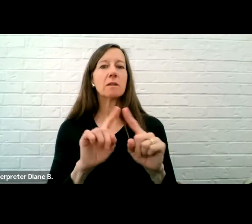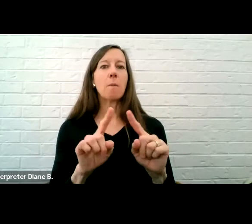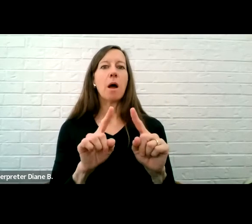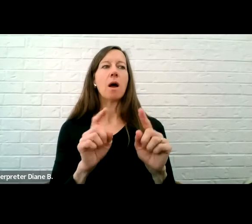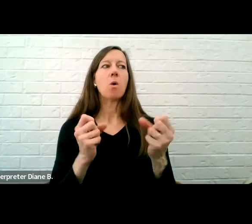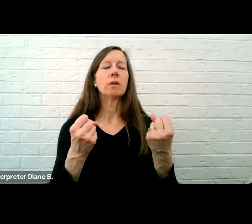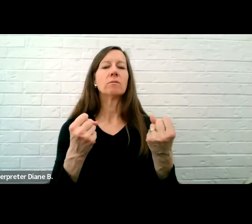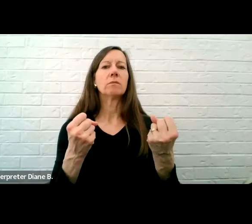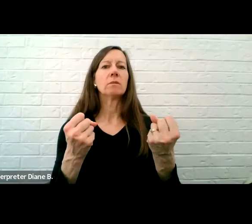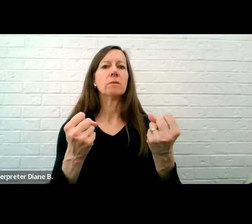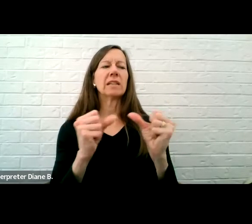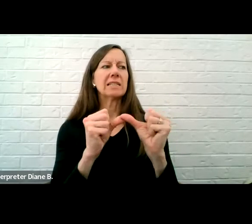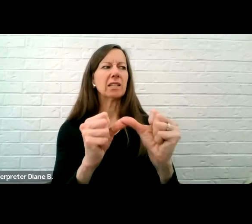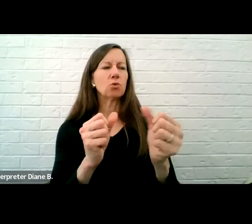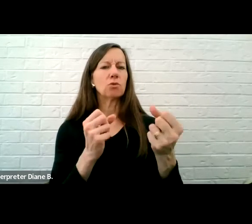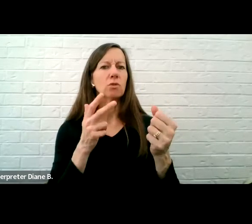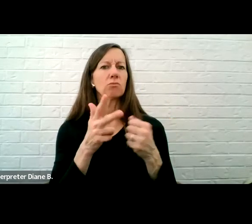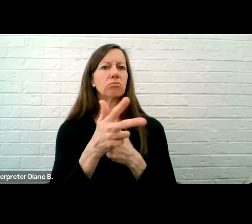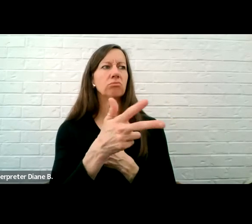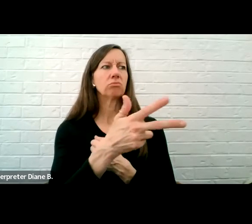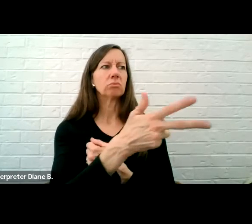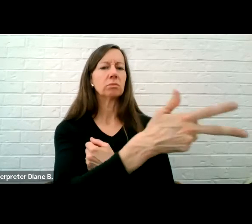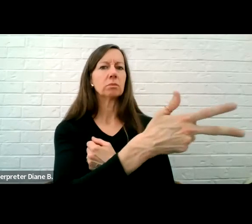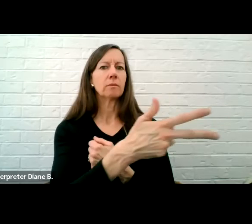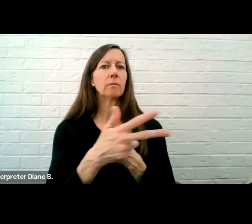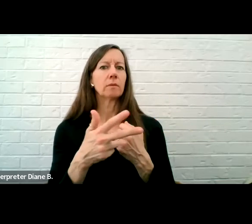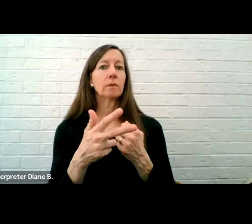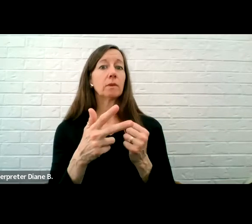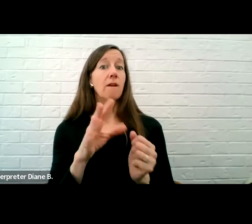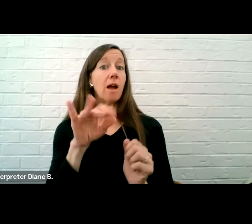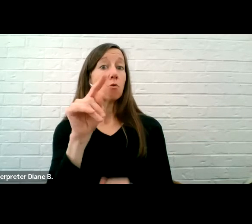people with disabilities were in the back of this beautiful complex,